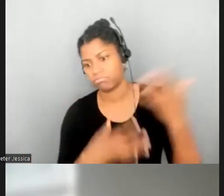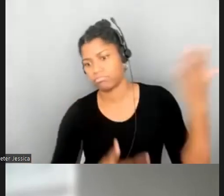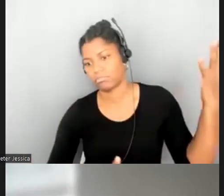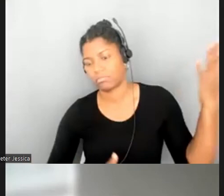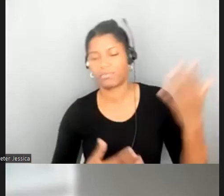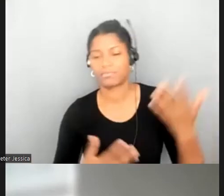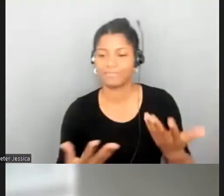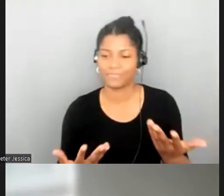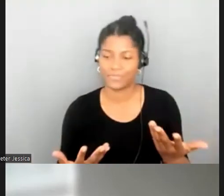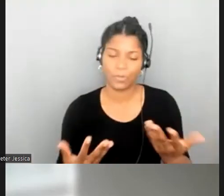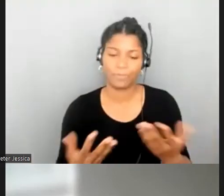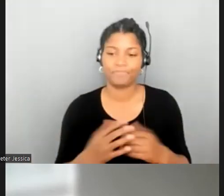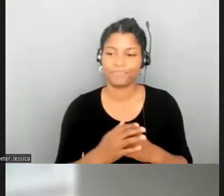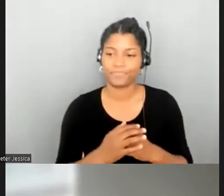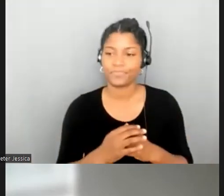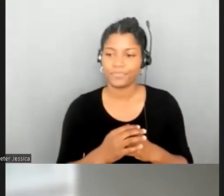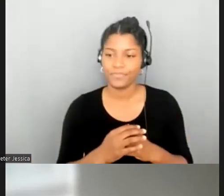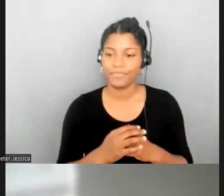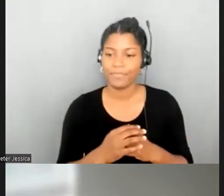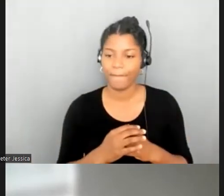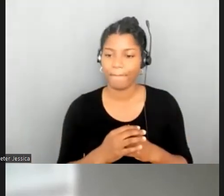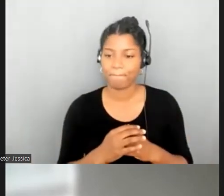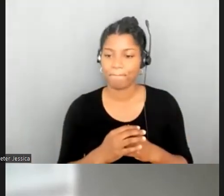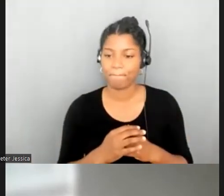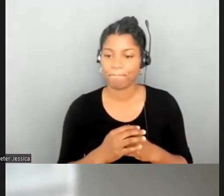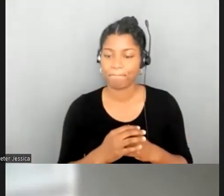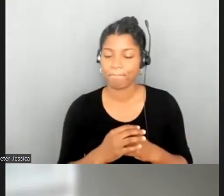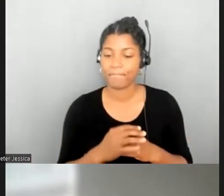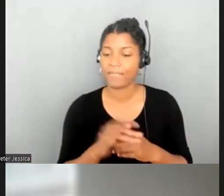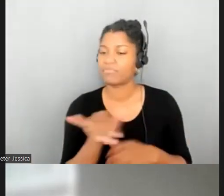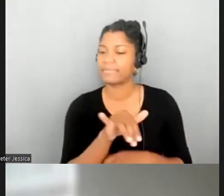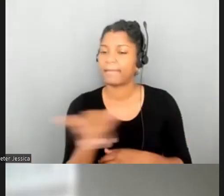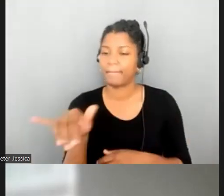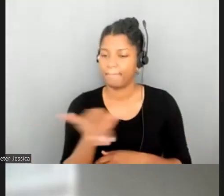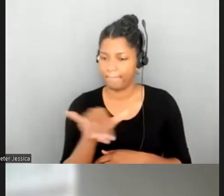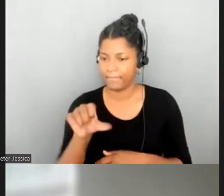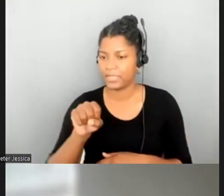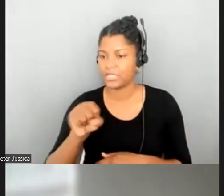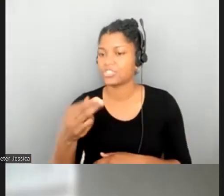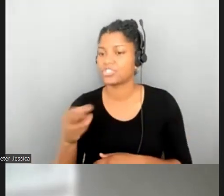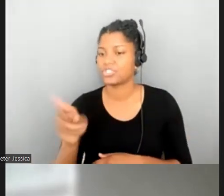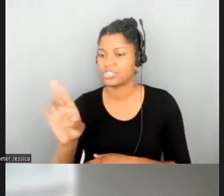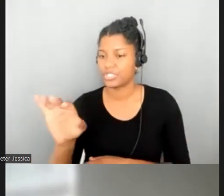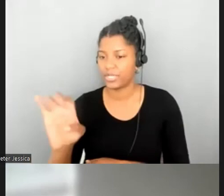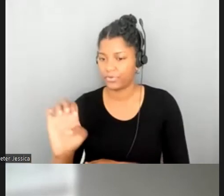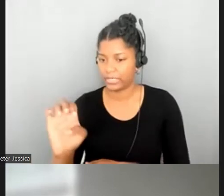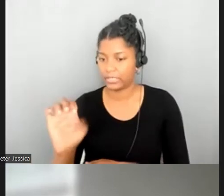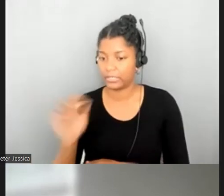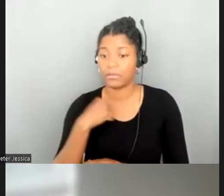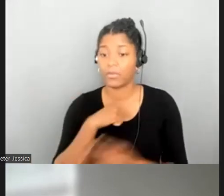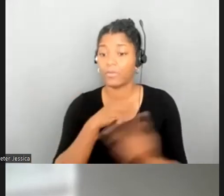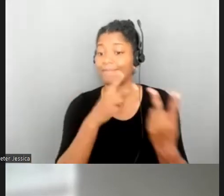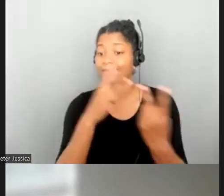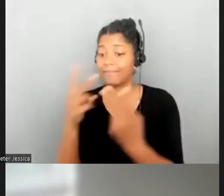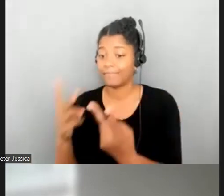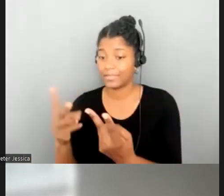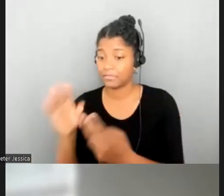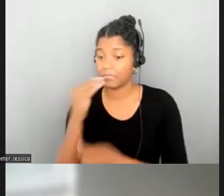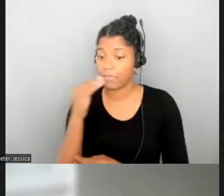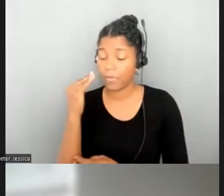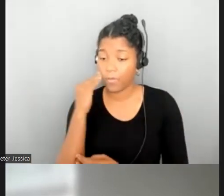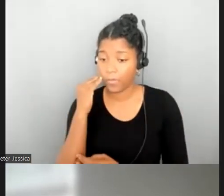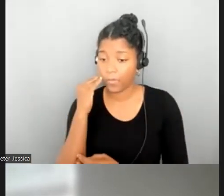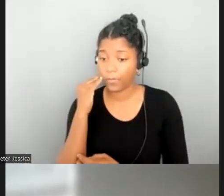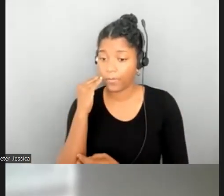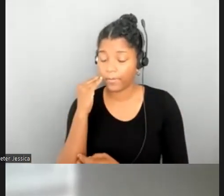Having said that, it is very similar, we would go see them soon after they were discharged